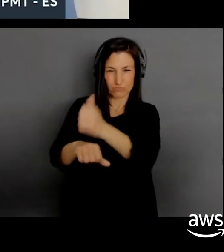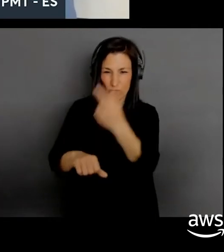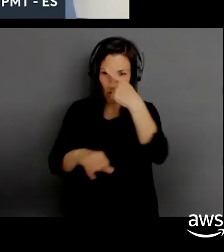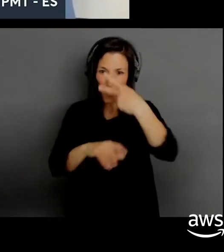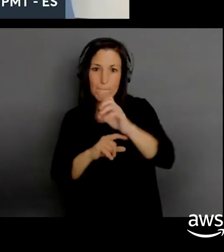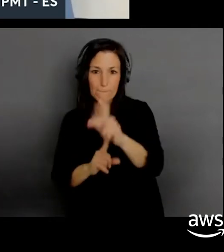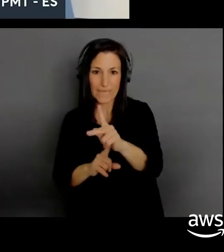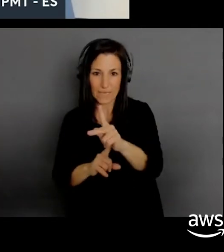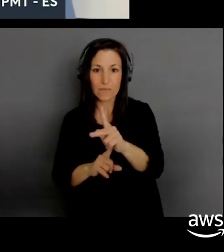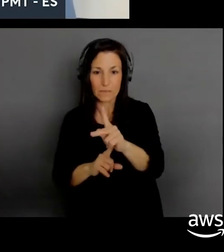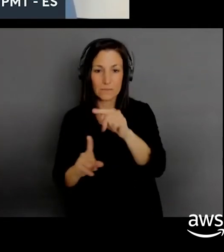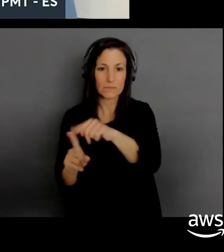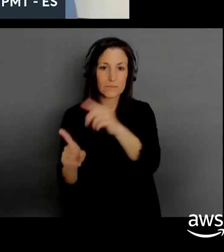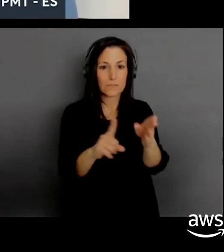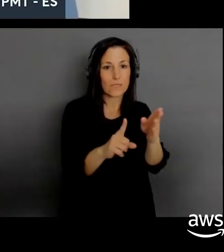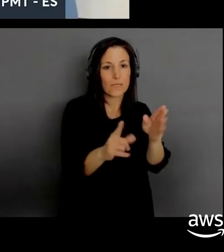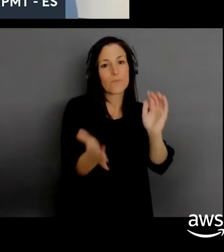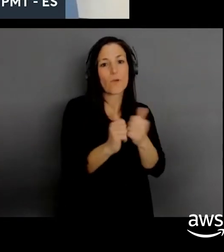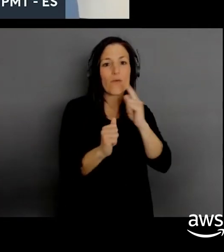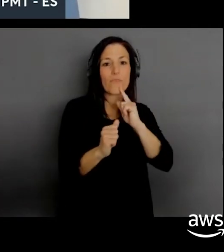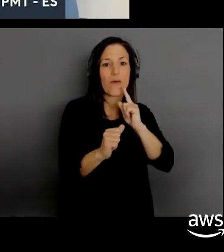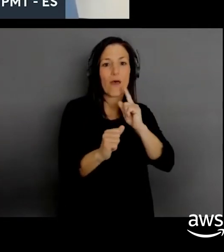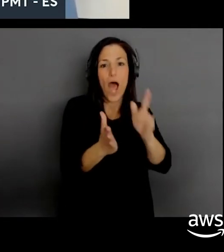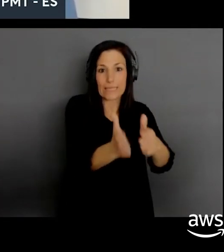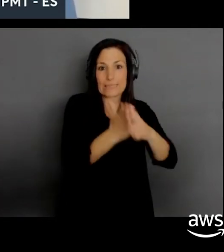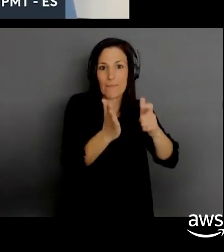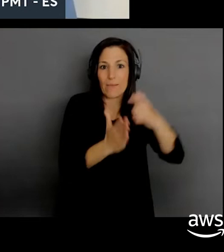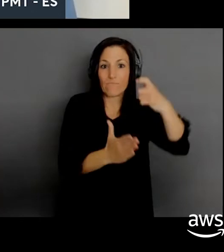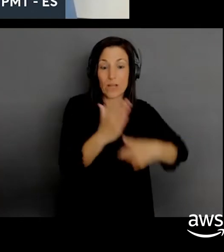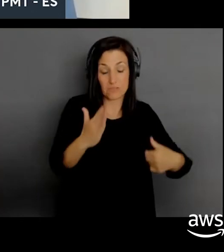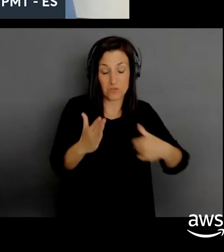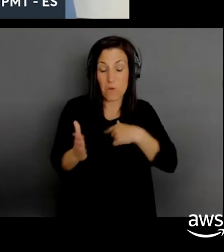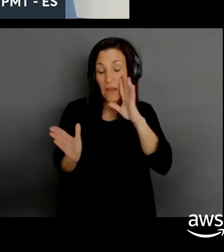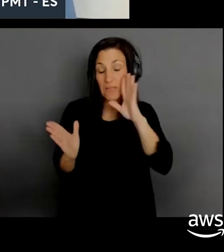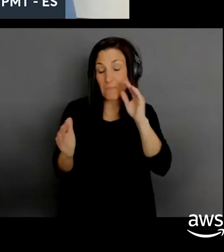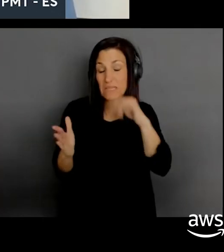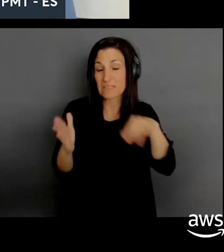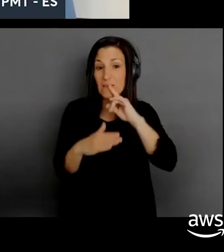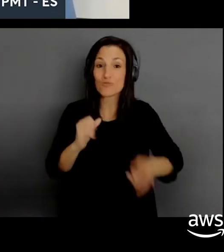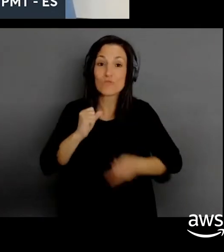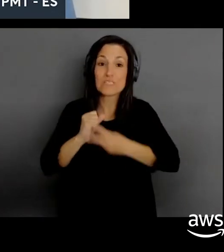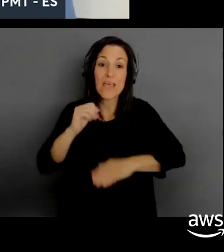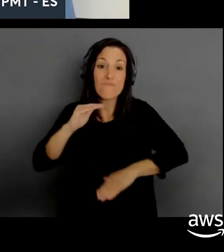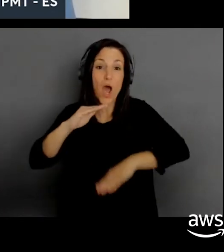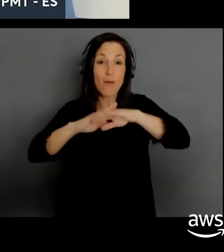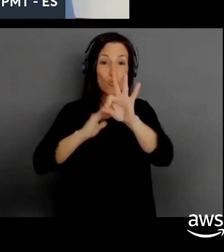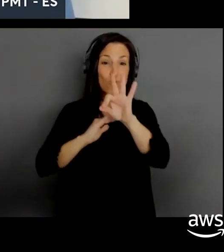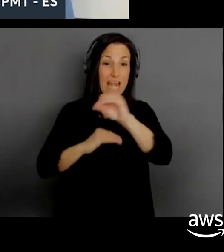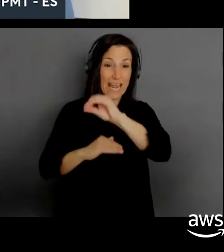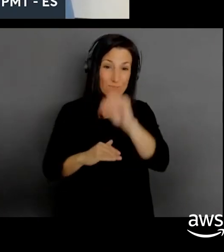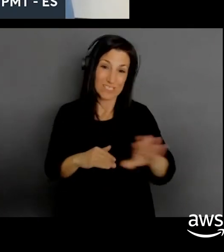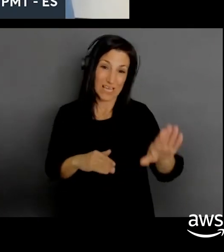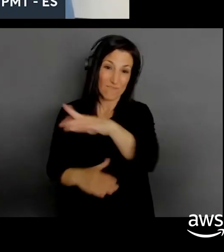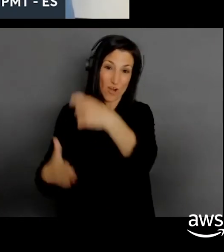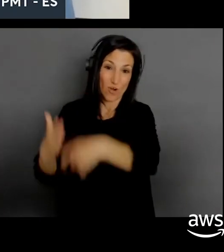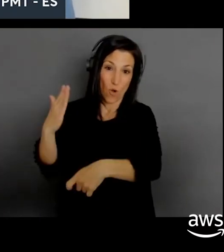we expect them to save up to 90% of their cost. Wow. That's amazing. Very cool. I just wanted to see,